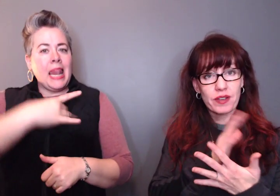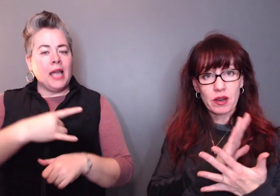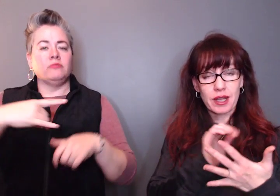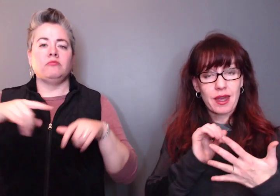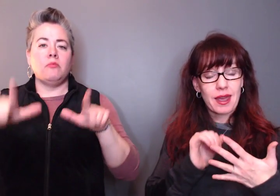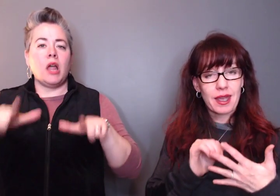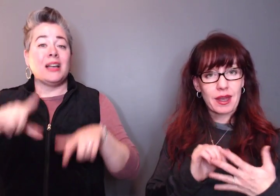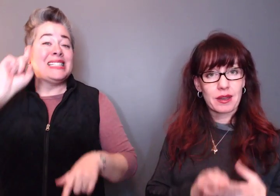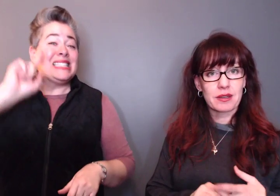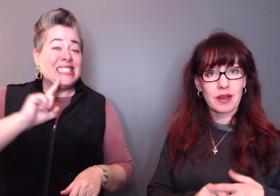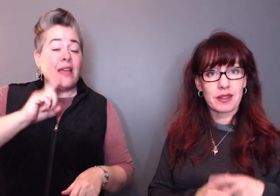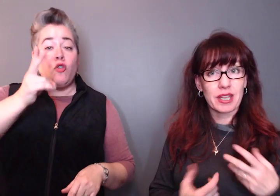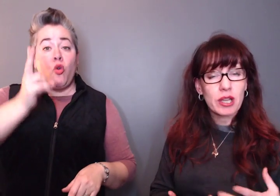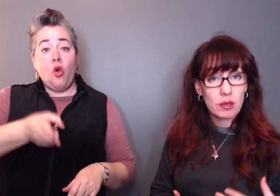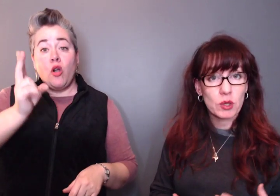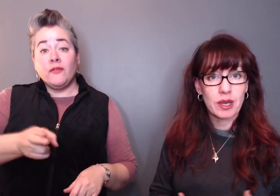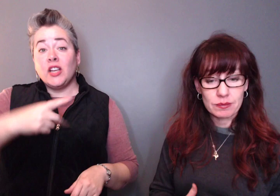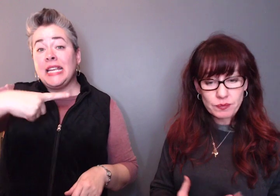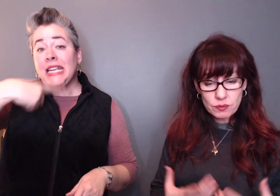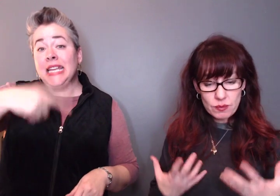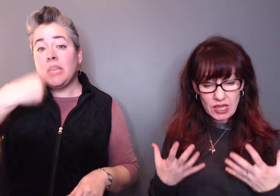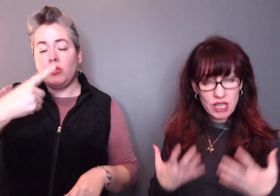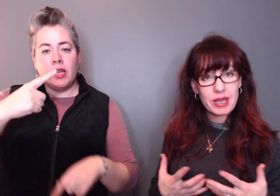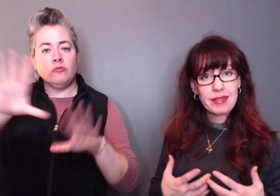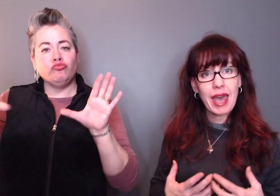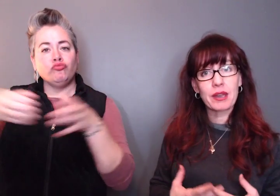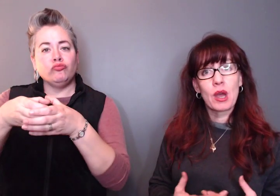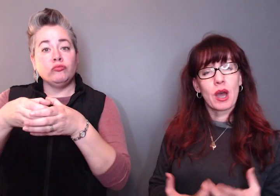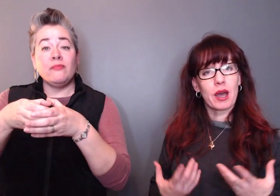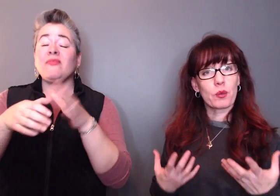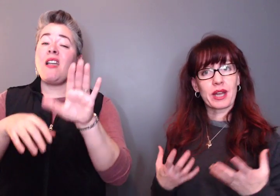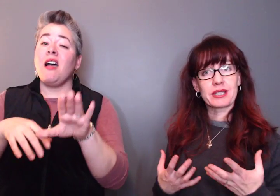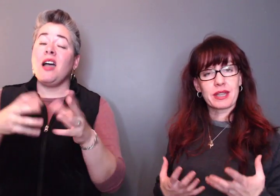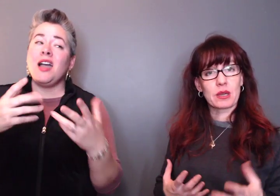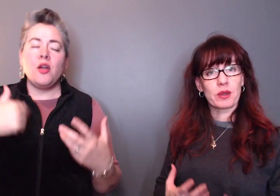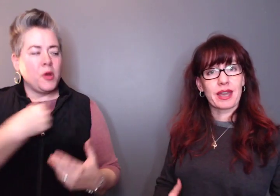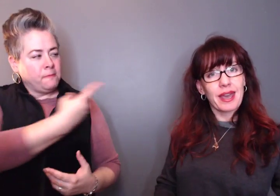hearing and the hearing community. We thought